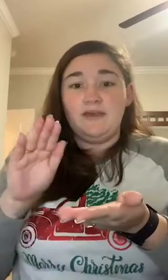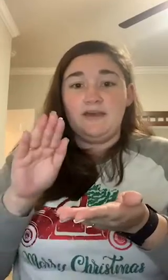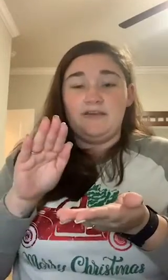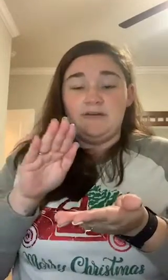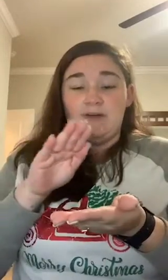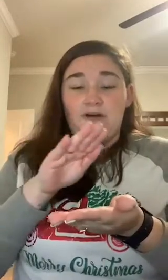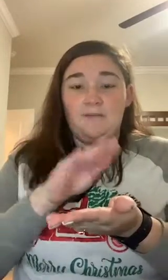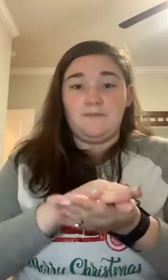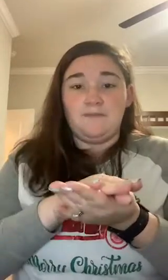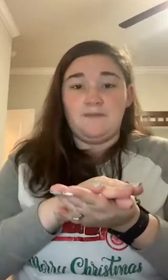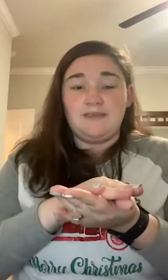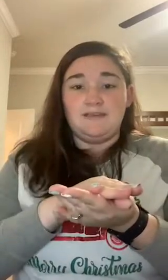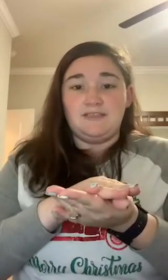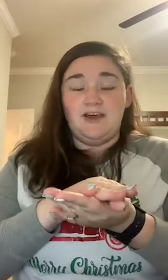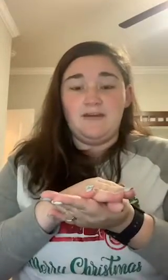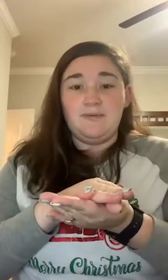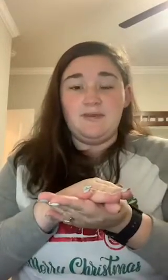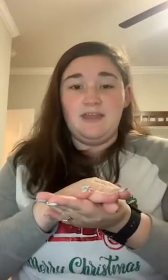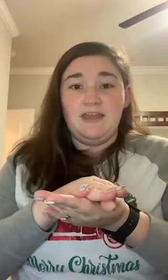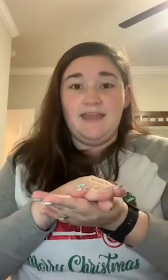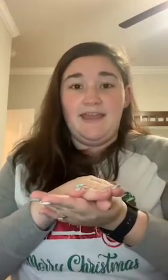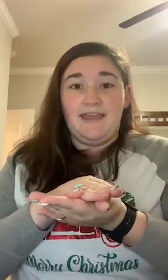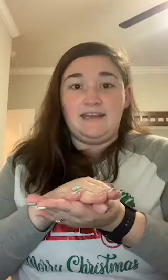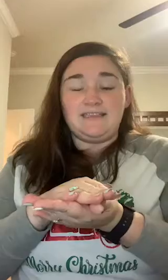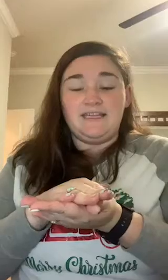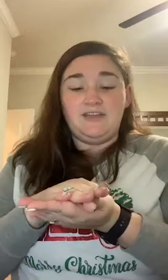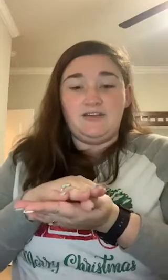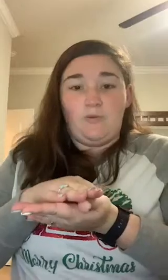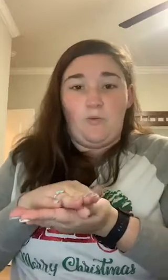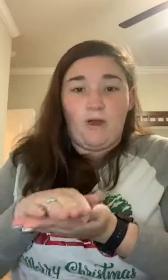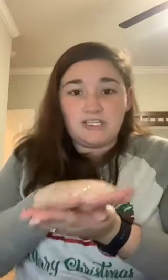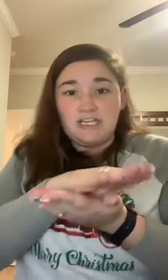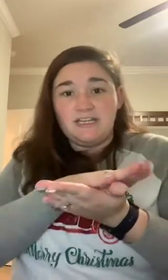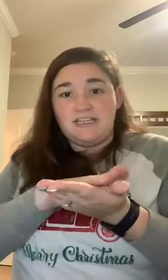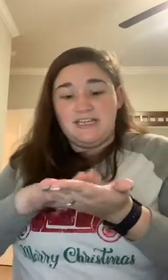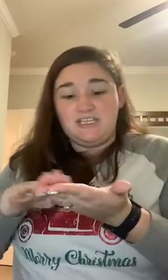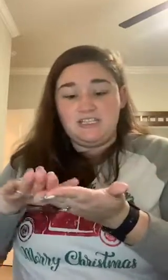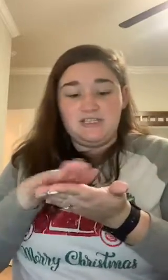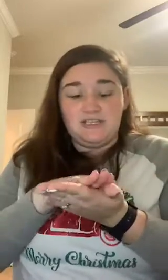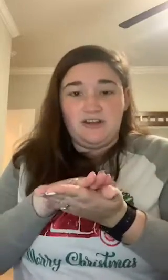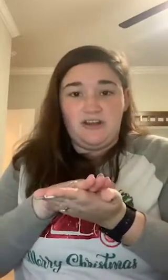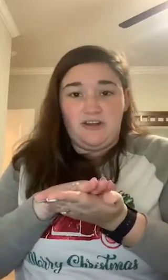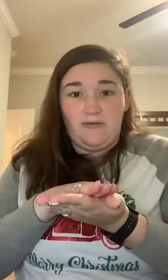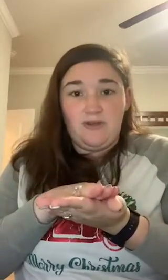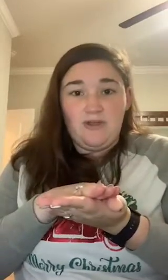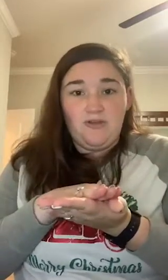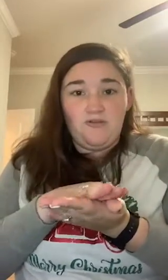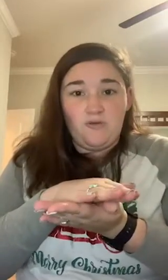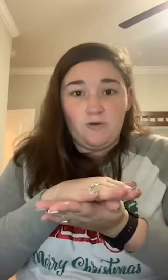other palm is on top and it's like you're washing a dish so you're going to go forward,